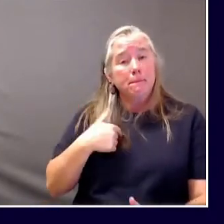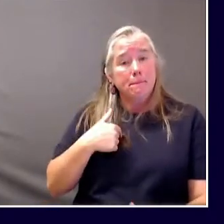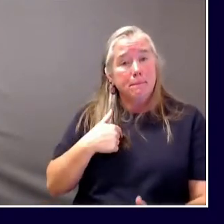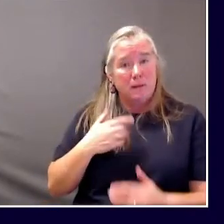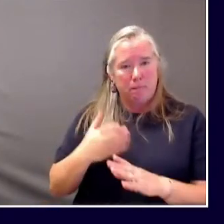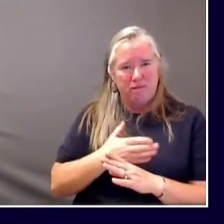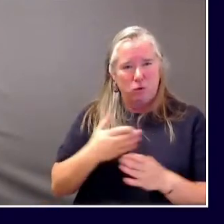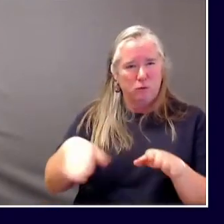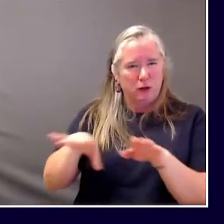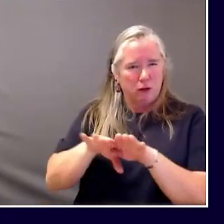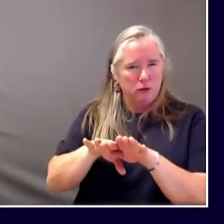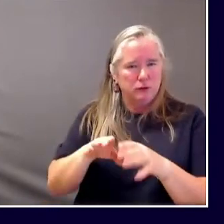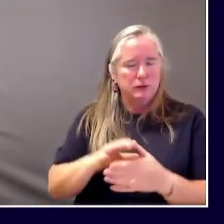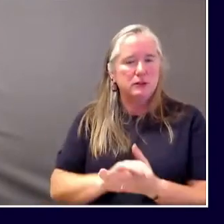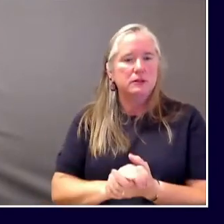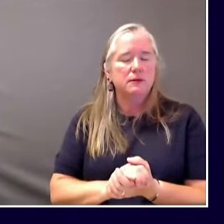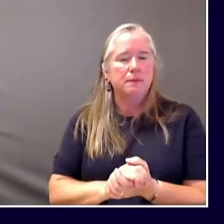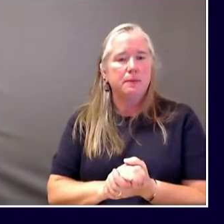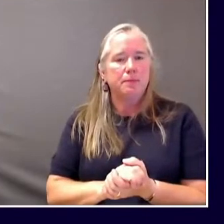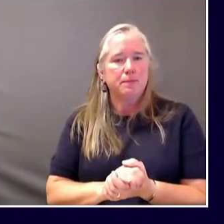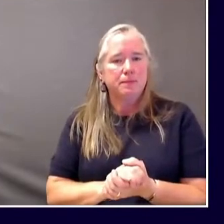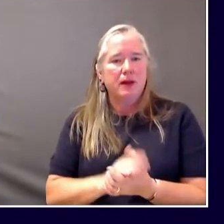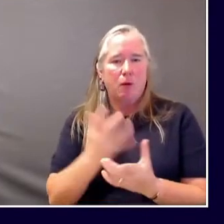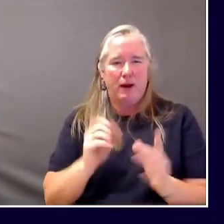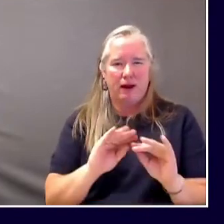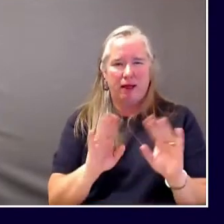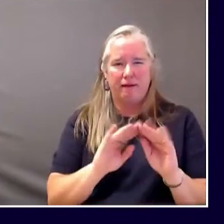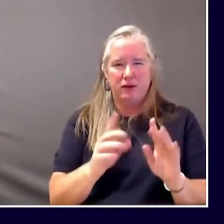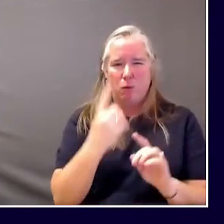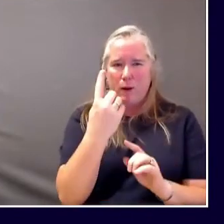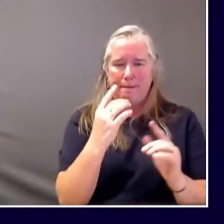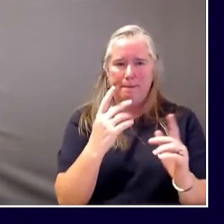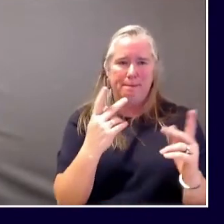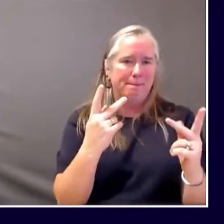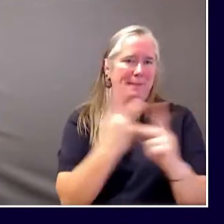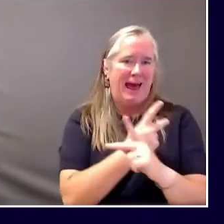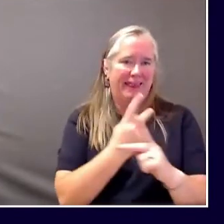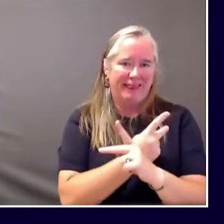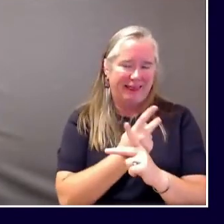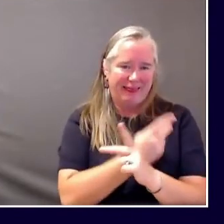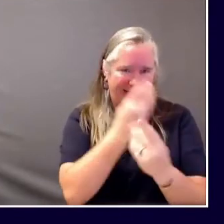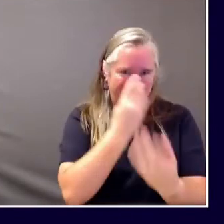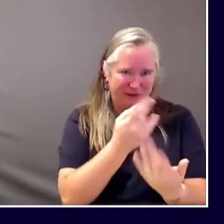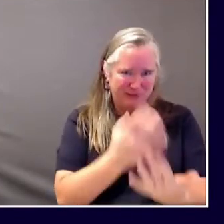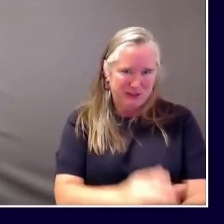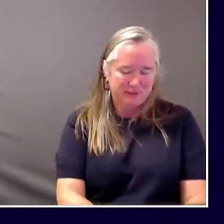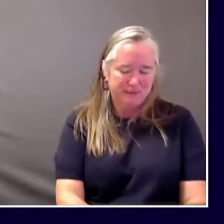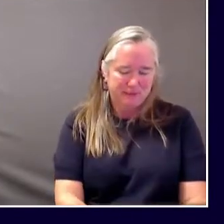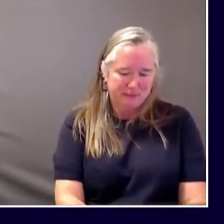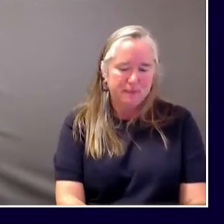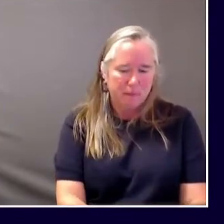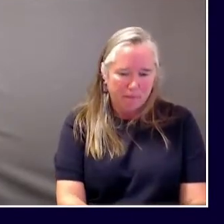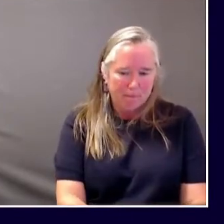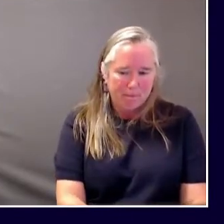one brief method a